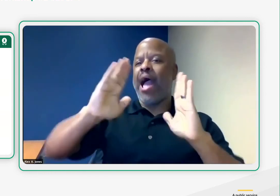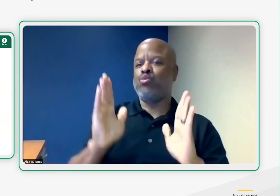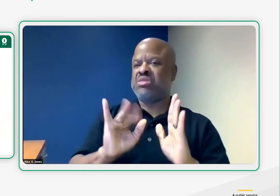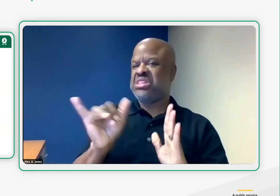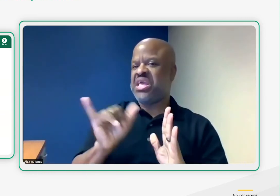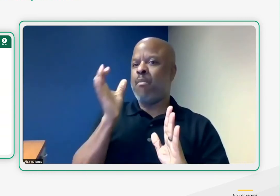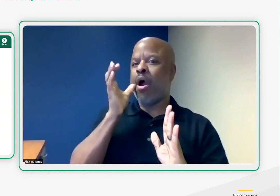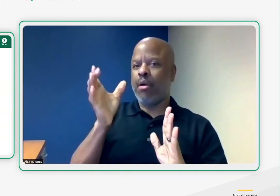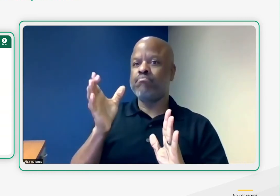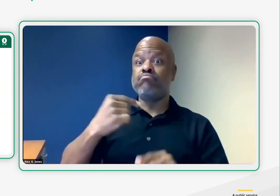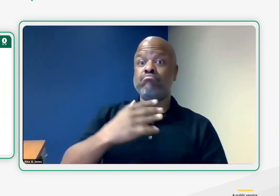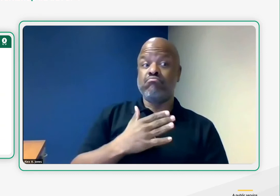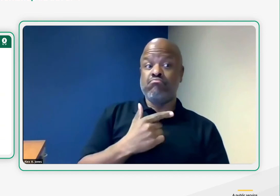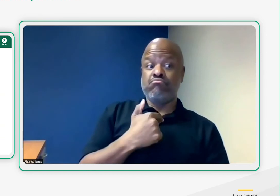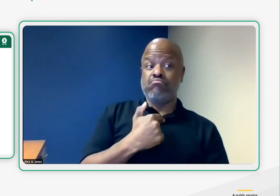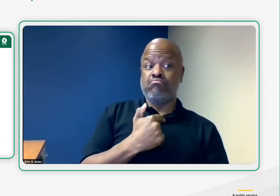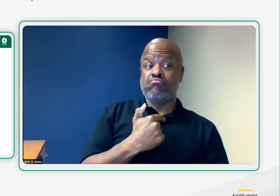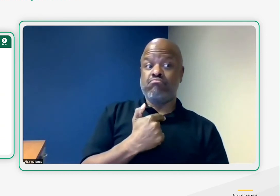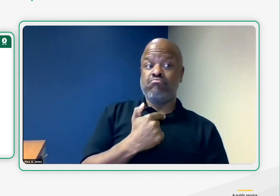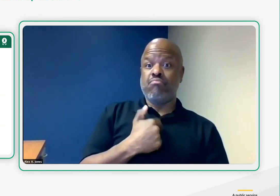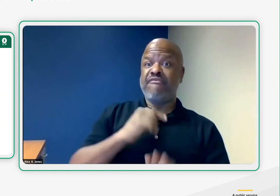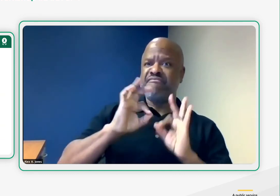The house is a similar concept.